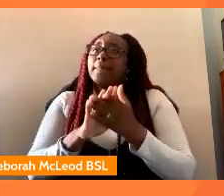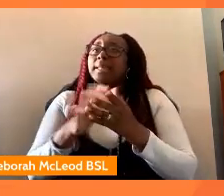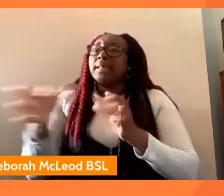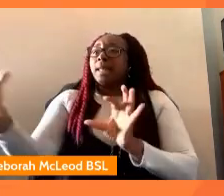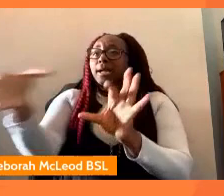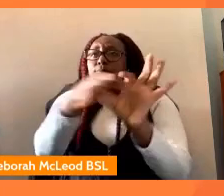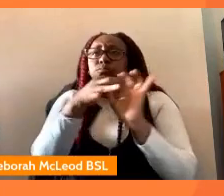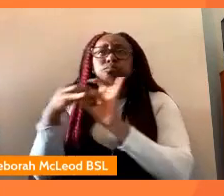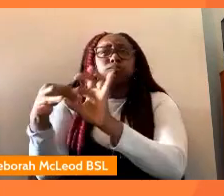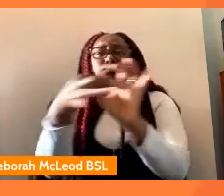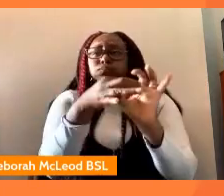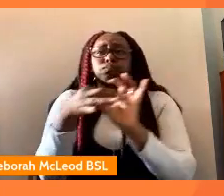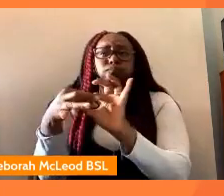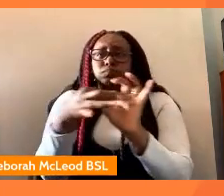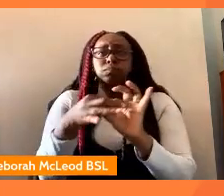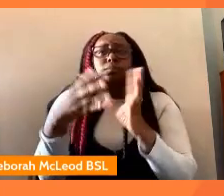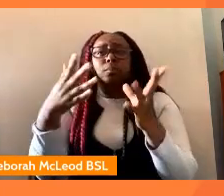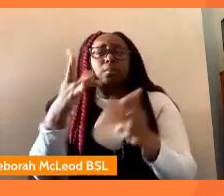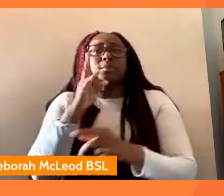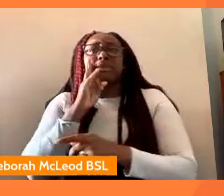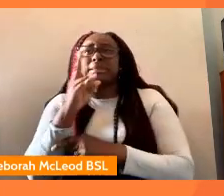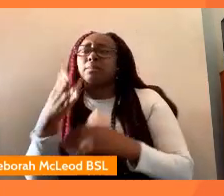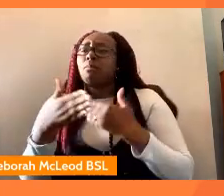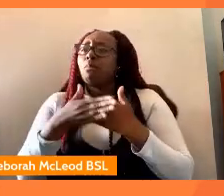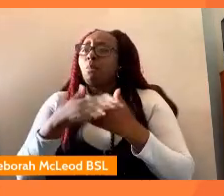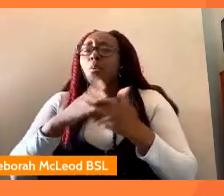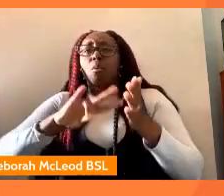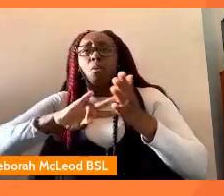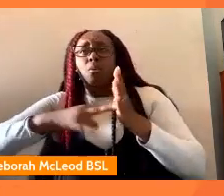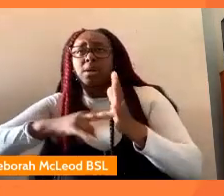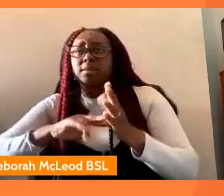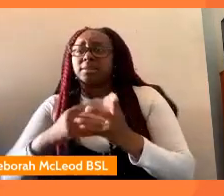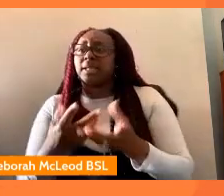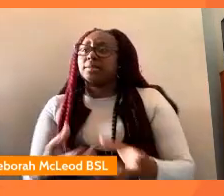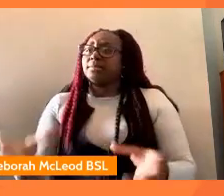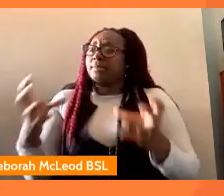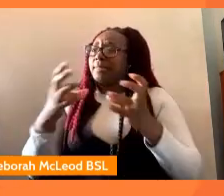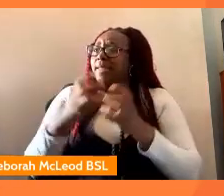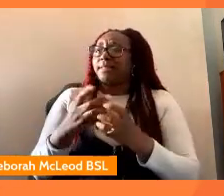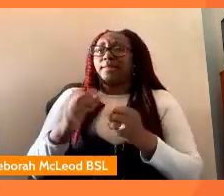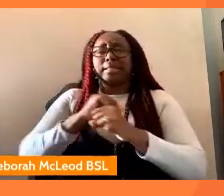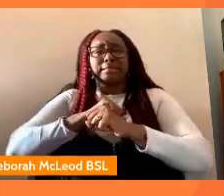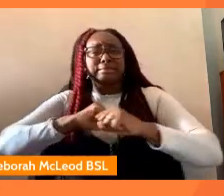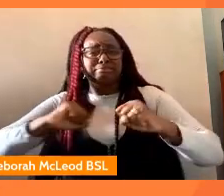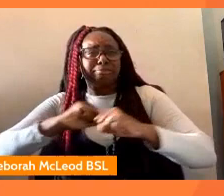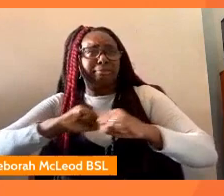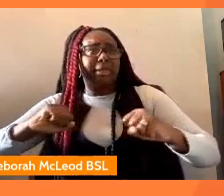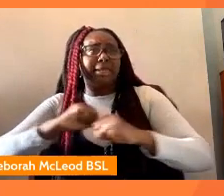So I would like to see organisations come together to create spaces optimised for their content.